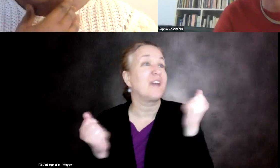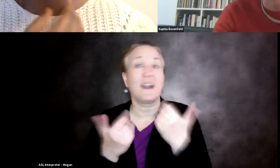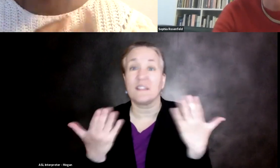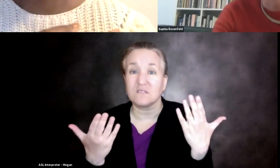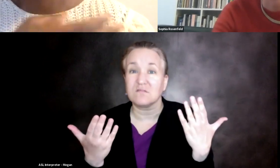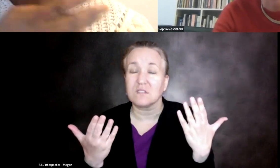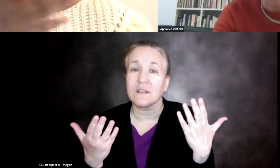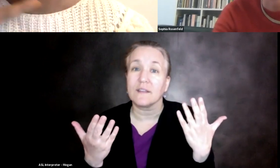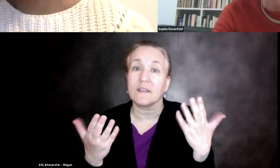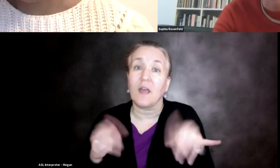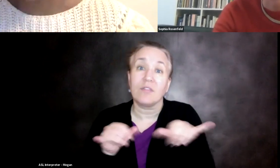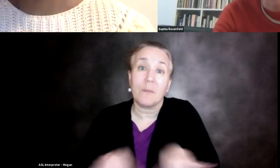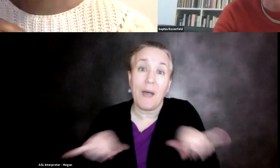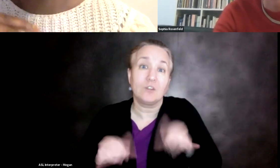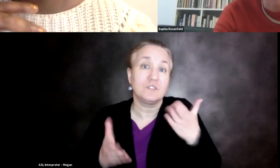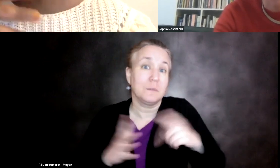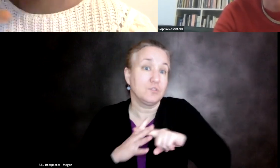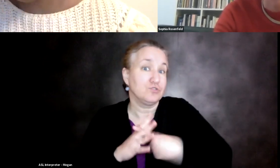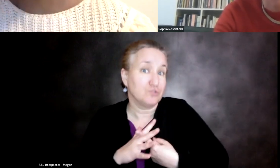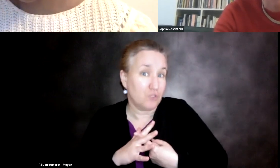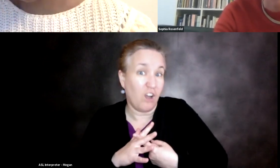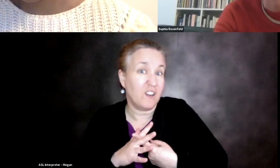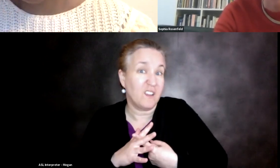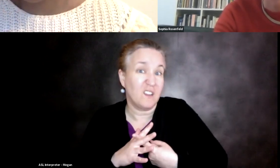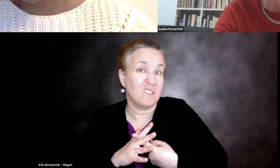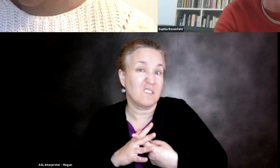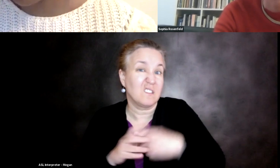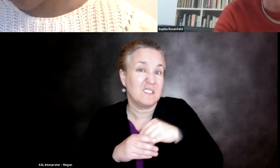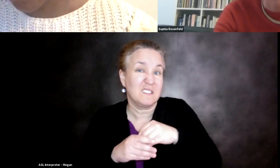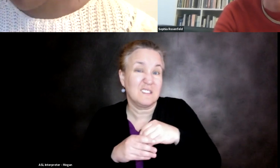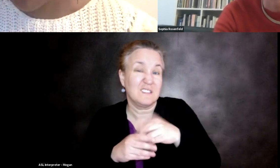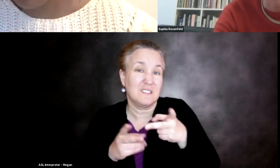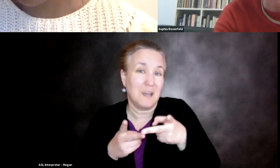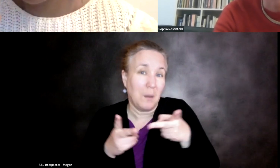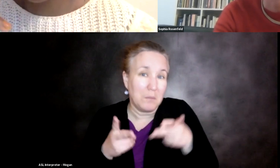might have started in places like in Africa